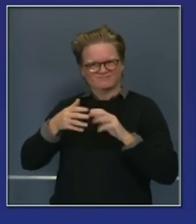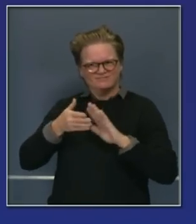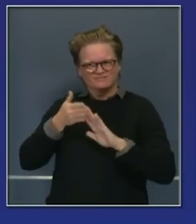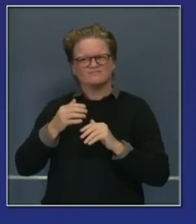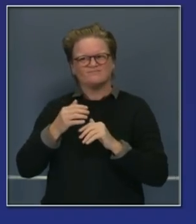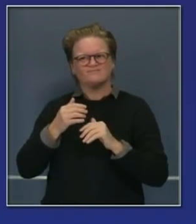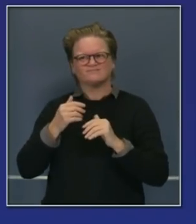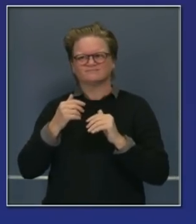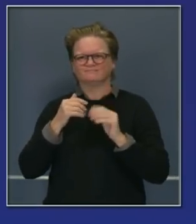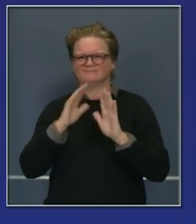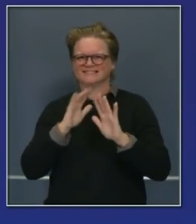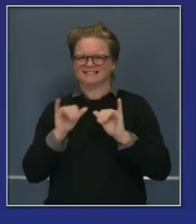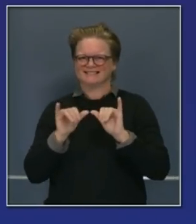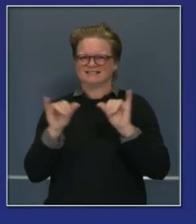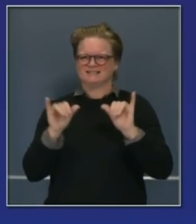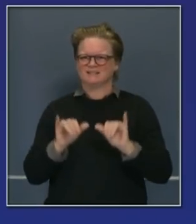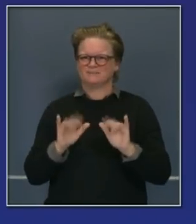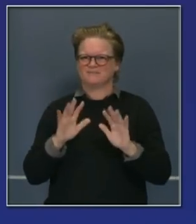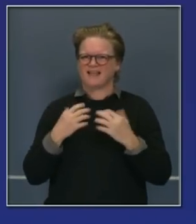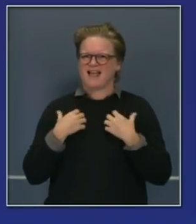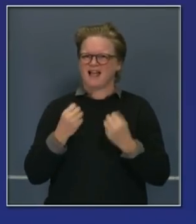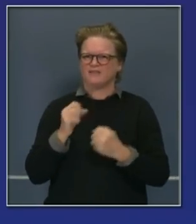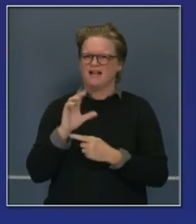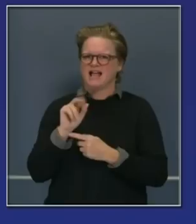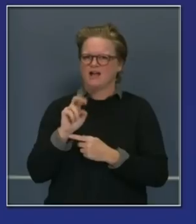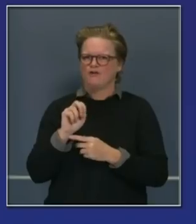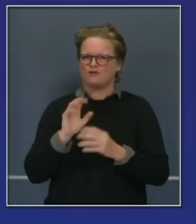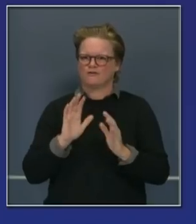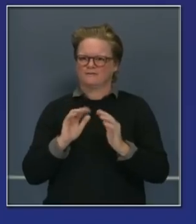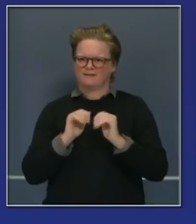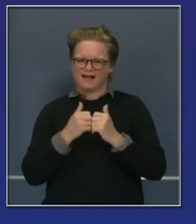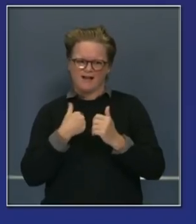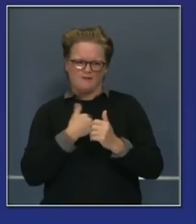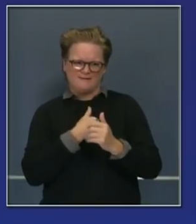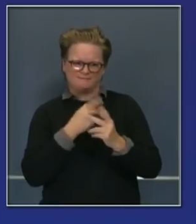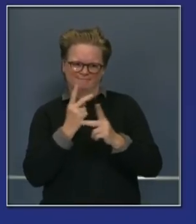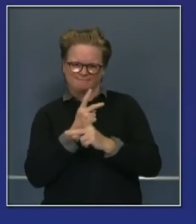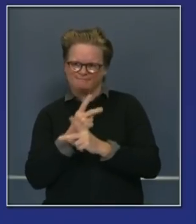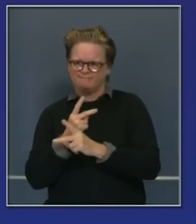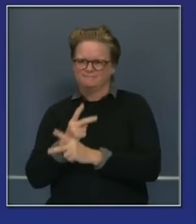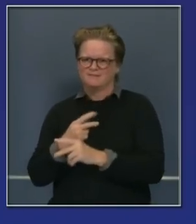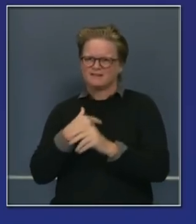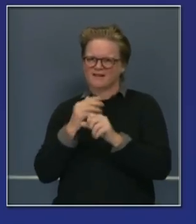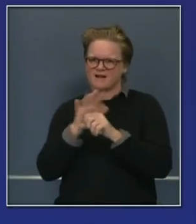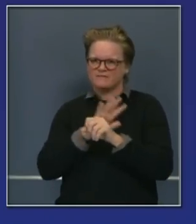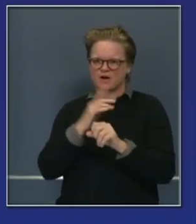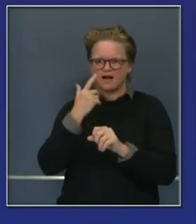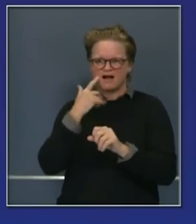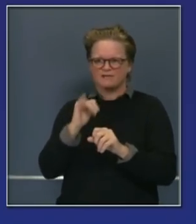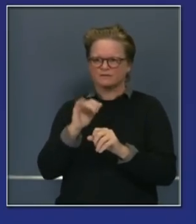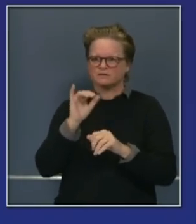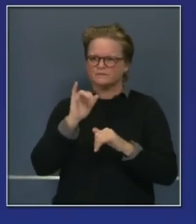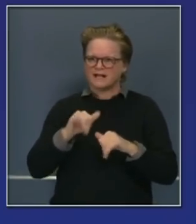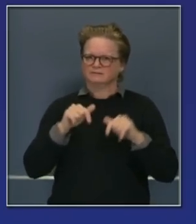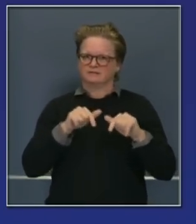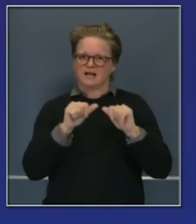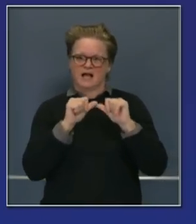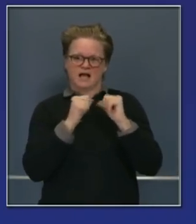BECAUSE OF THE SUCCESS AND THE EFFICACY OF NOT THE ACA BUT THE EXTRAORDINARY LEADERSHIP